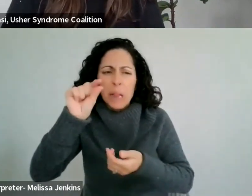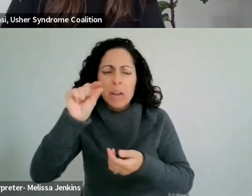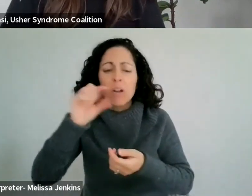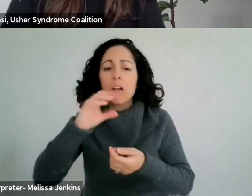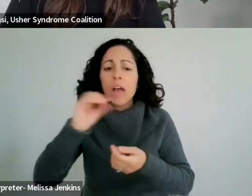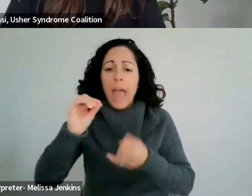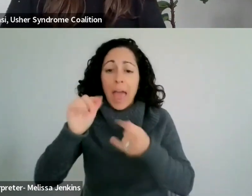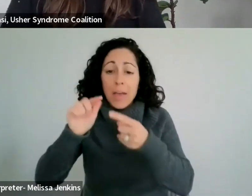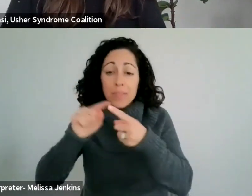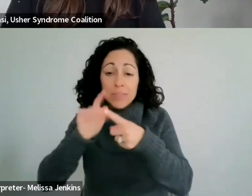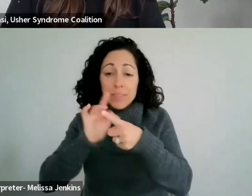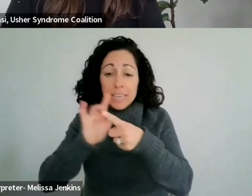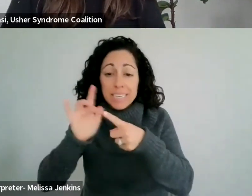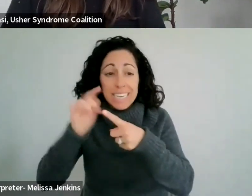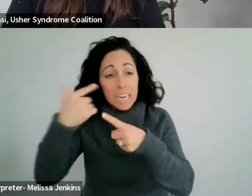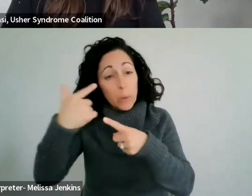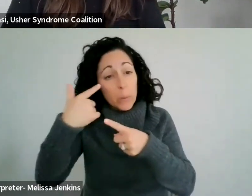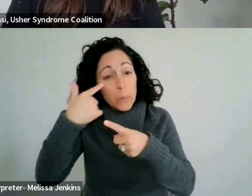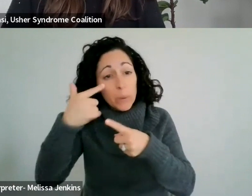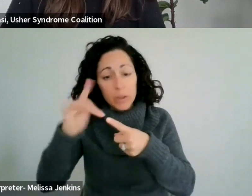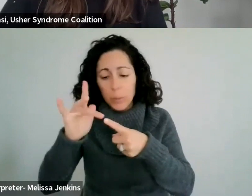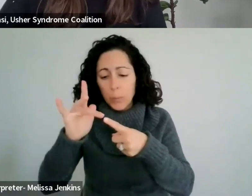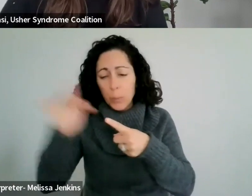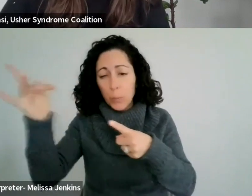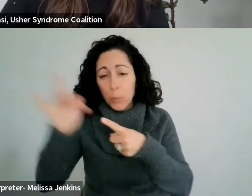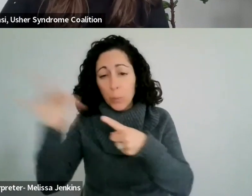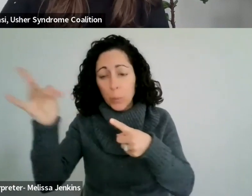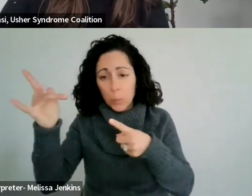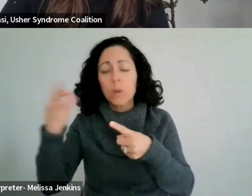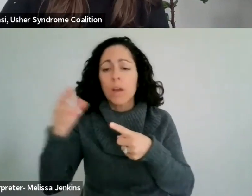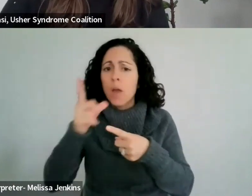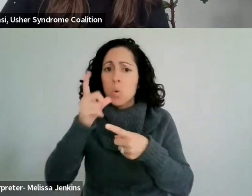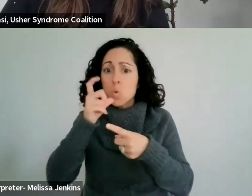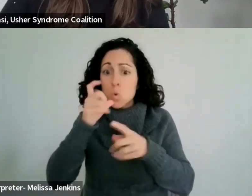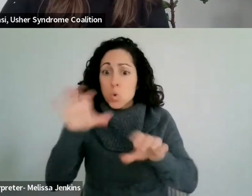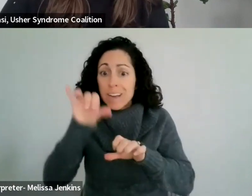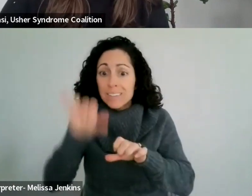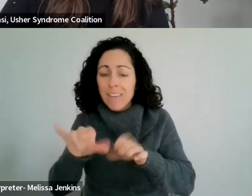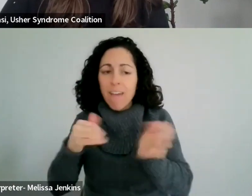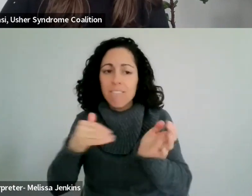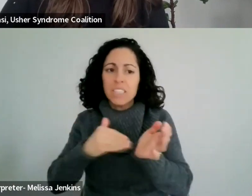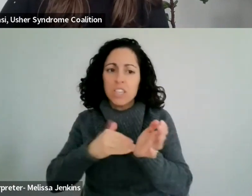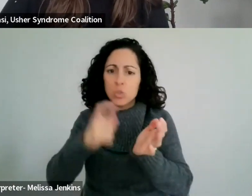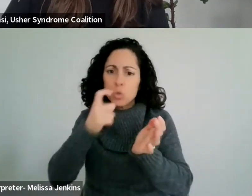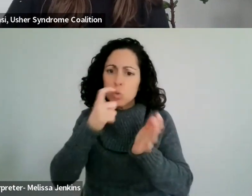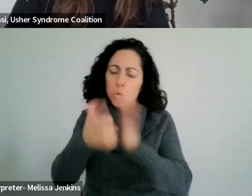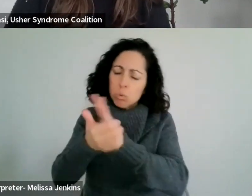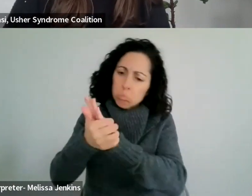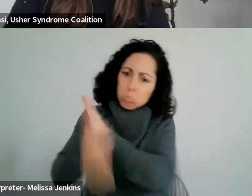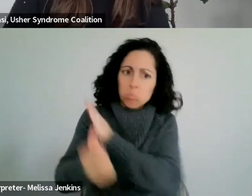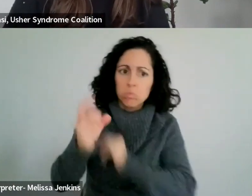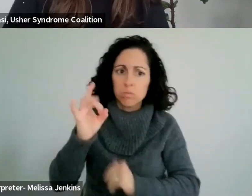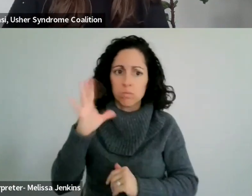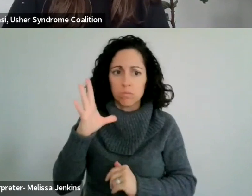So it is, it is feasible, I think, to continue long term administration.